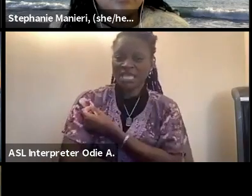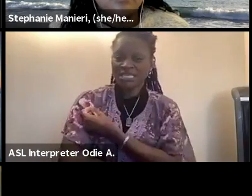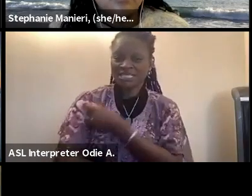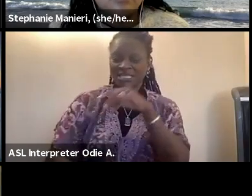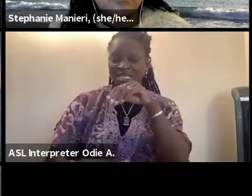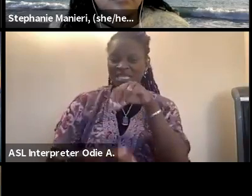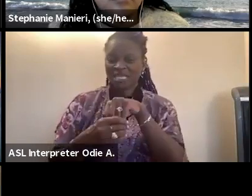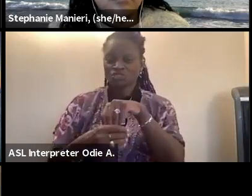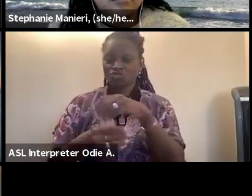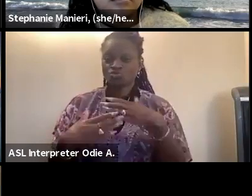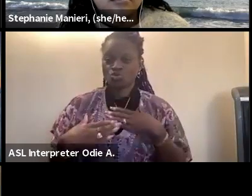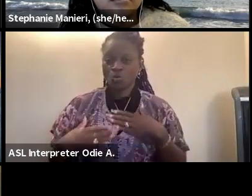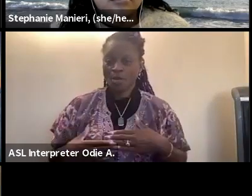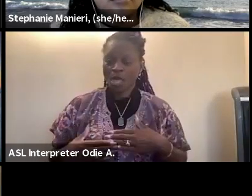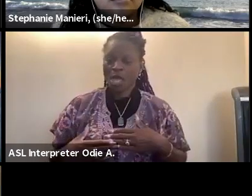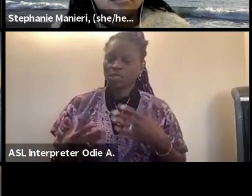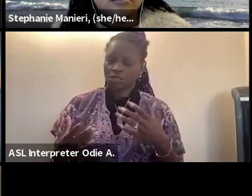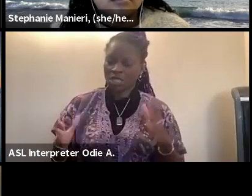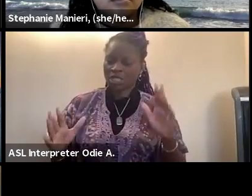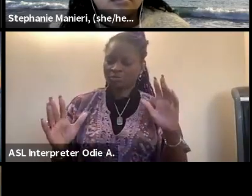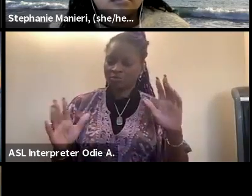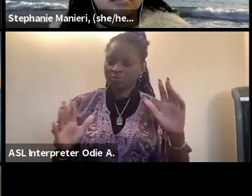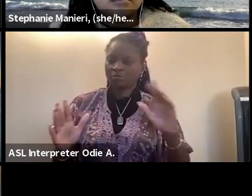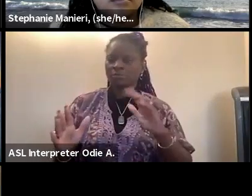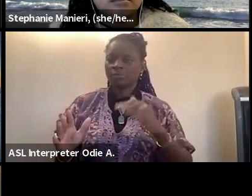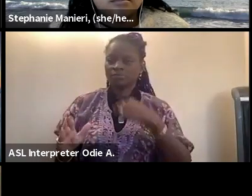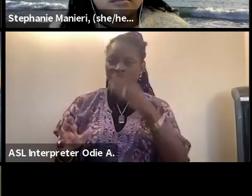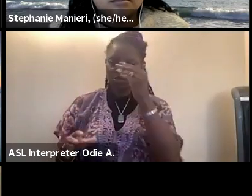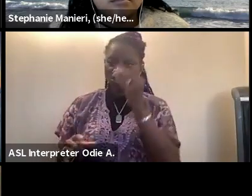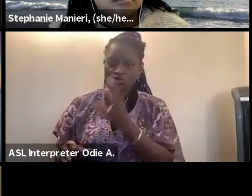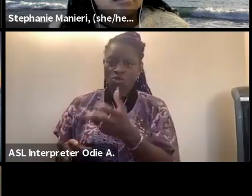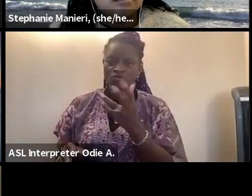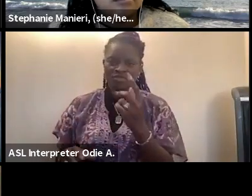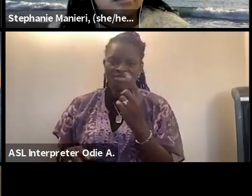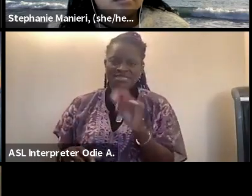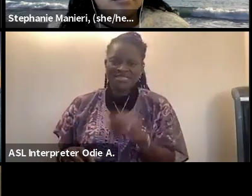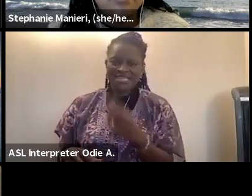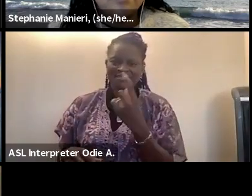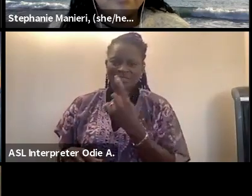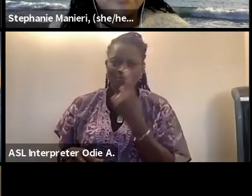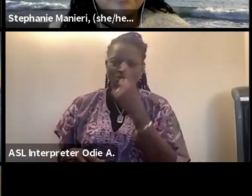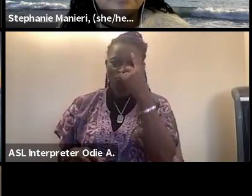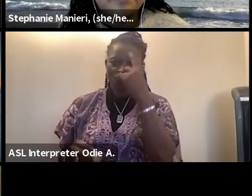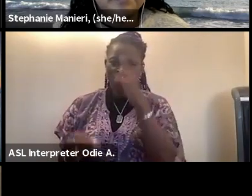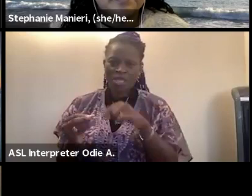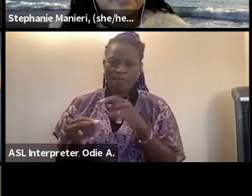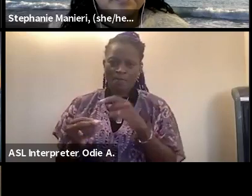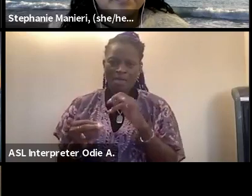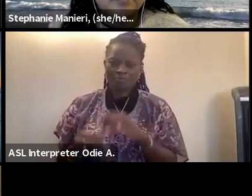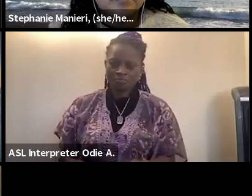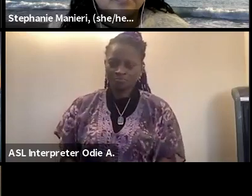So I'll just throw that out. Okay. Let's take a couple of questions from our media partners.